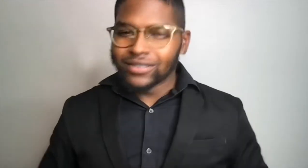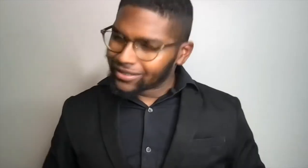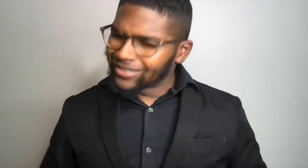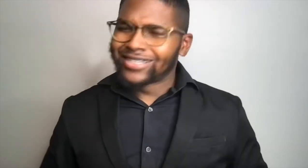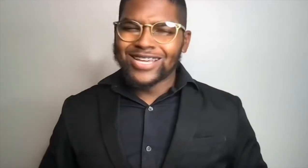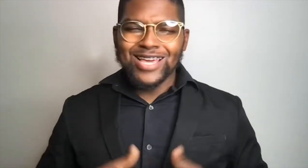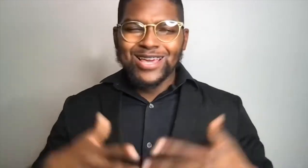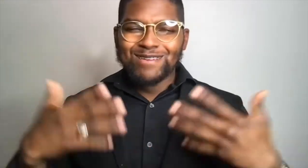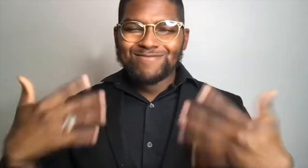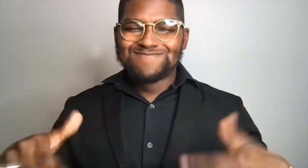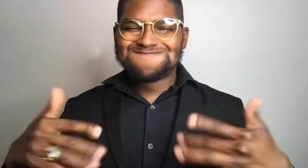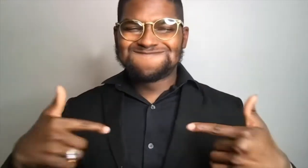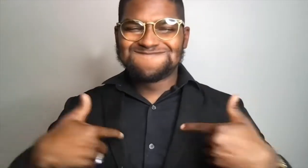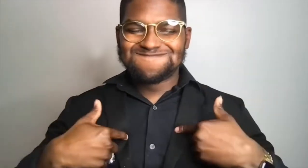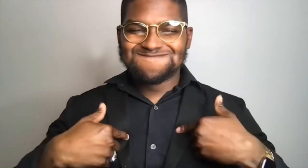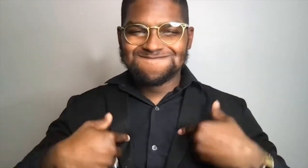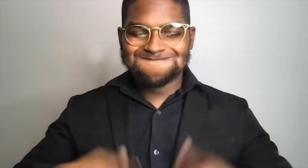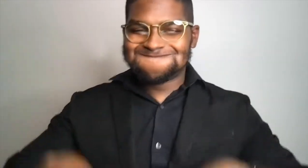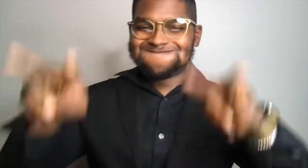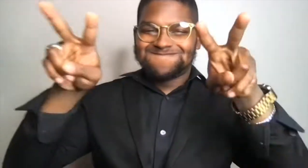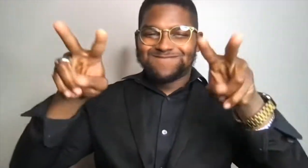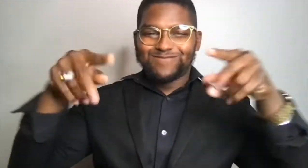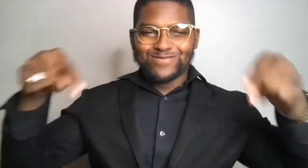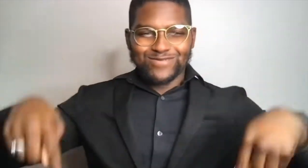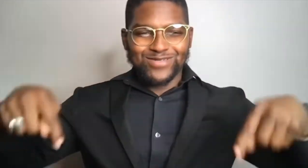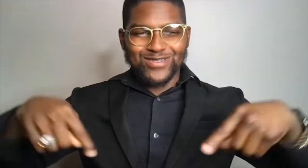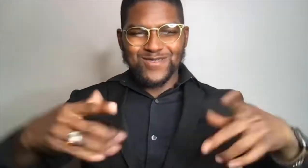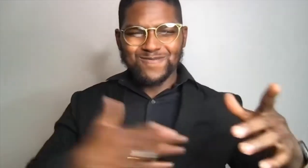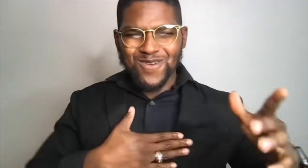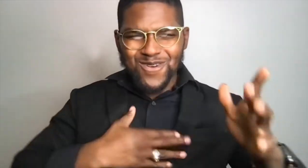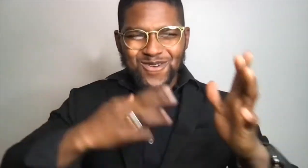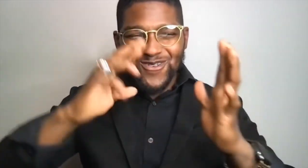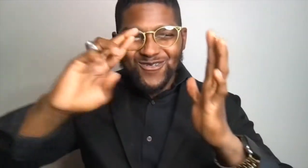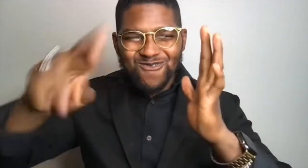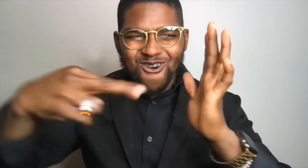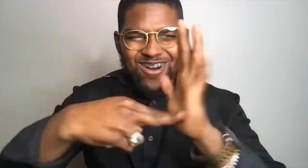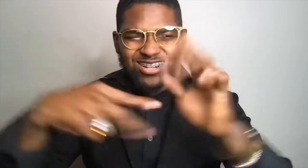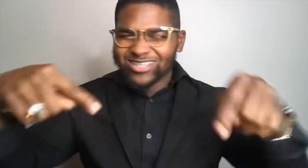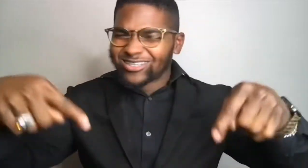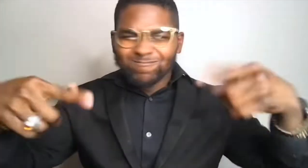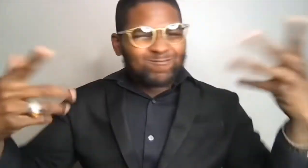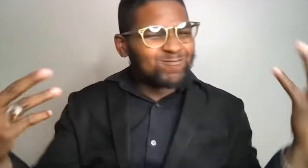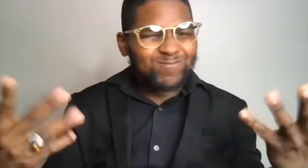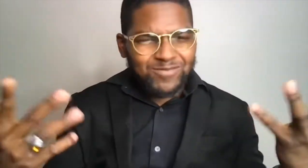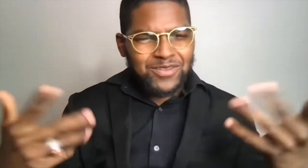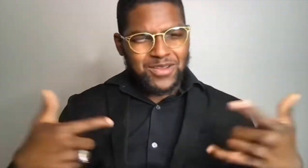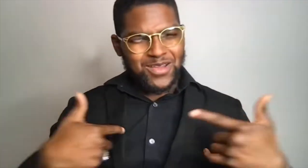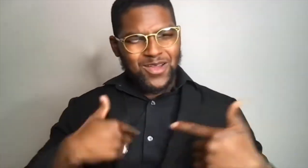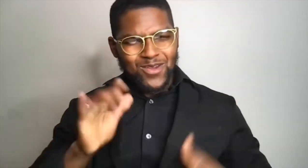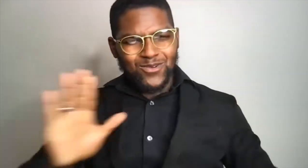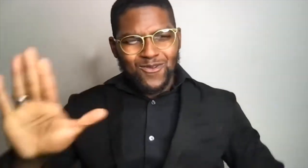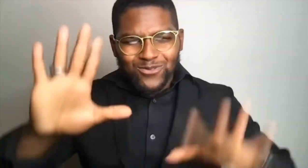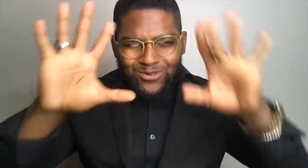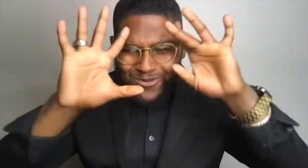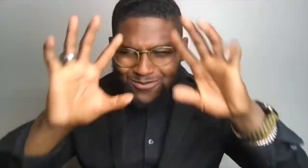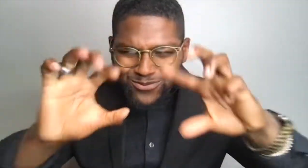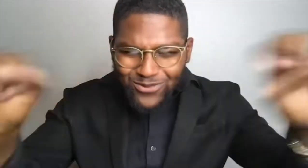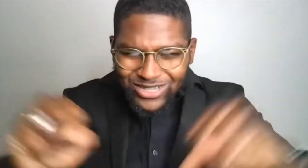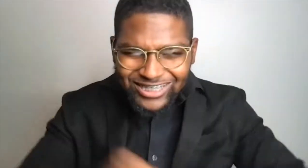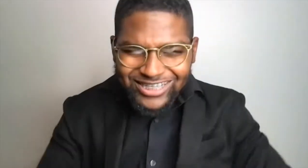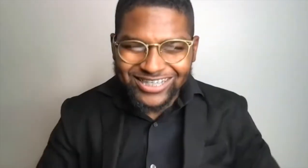I am thrilled to enter this role as your NADYS President.